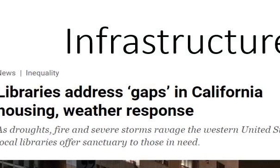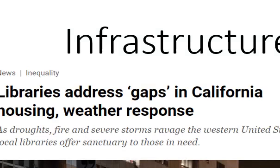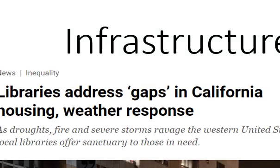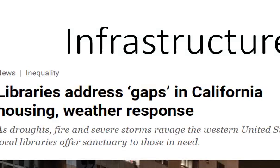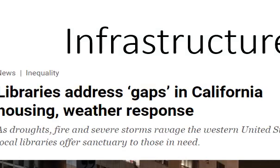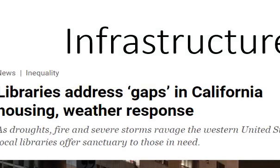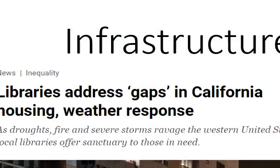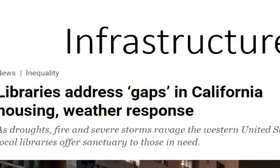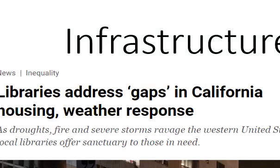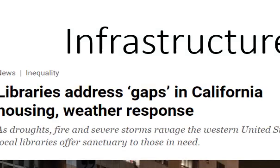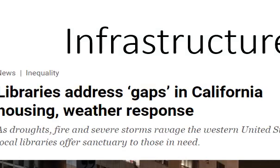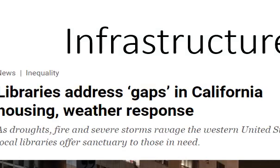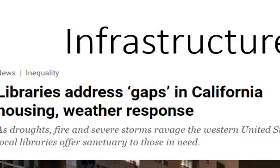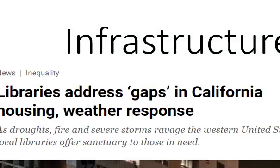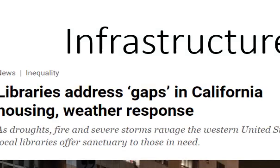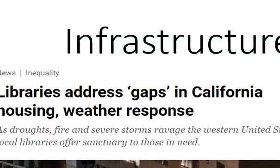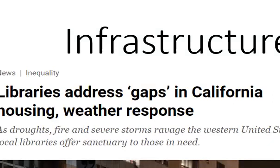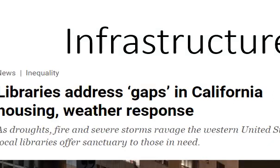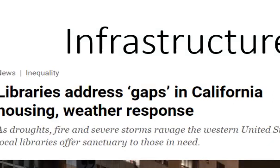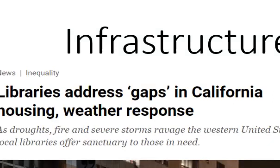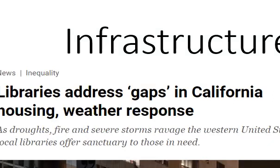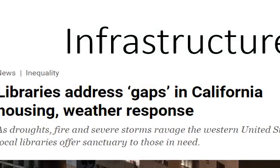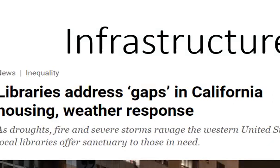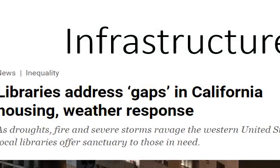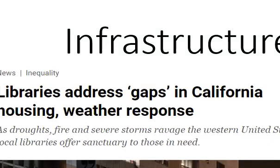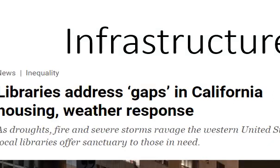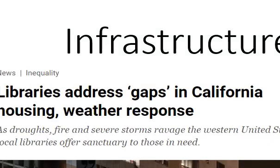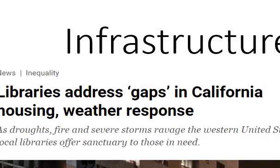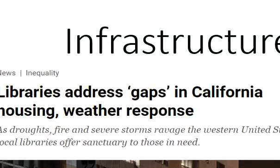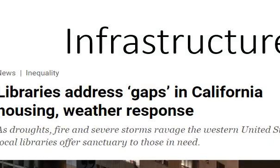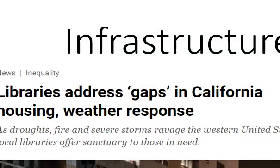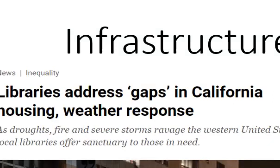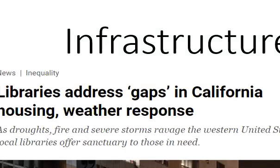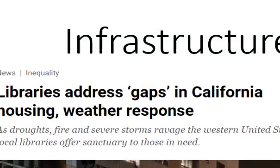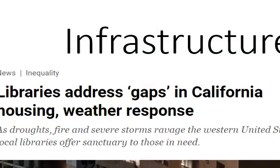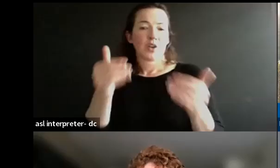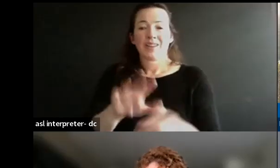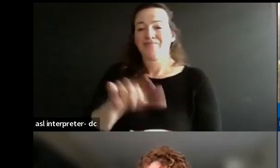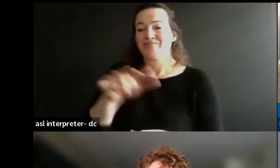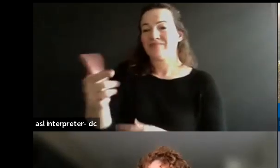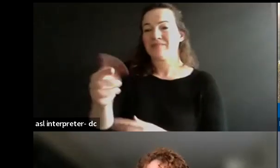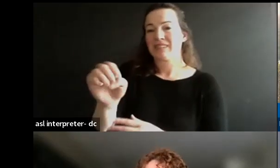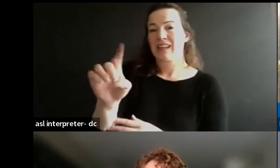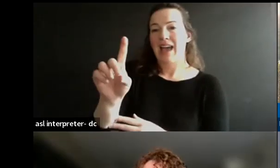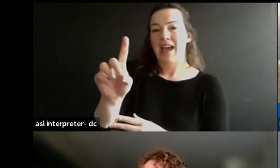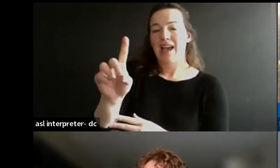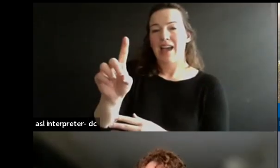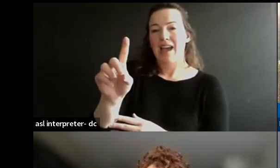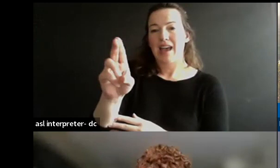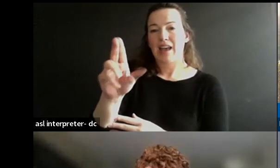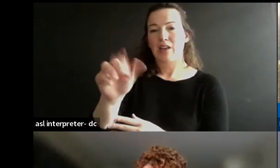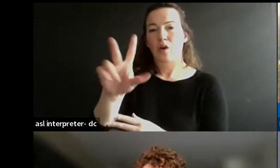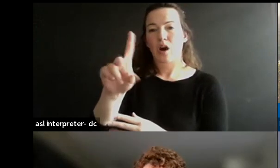the thanks, Juliana, we are going to go to Eduardo. Eduardo. Wanna make sure that we've